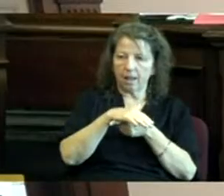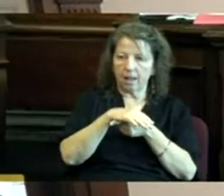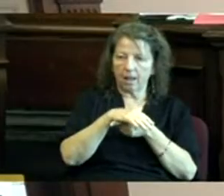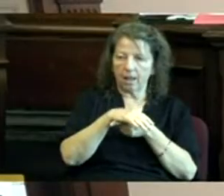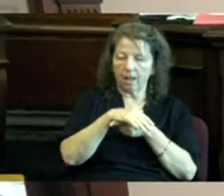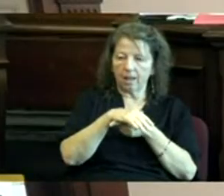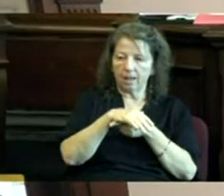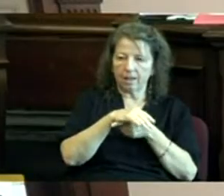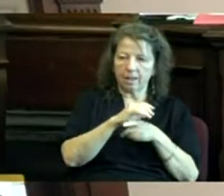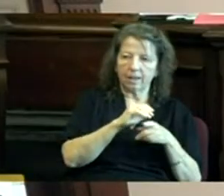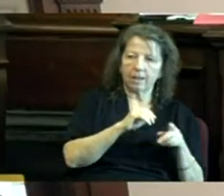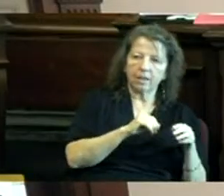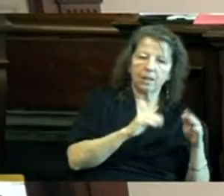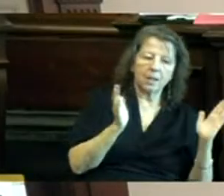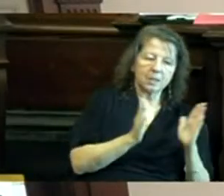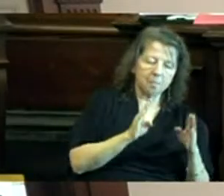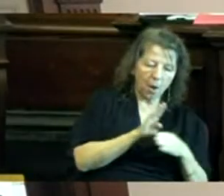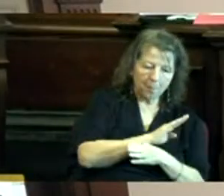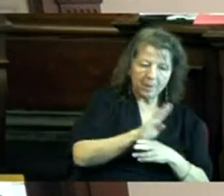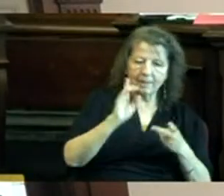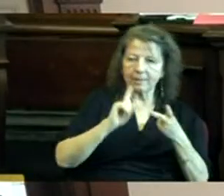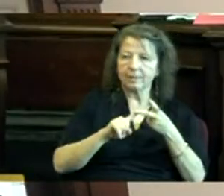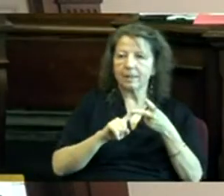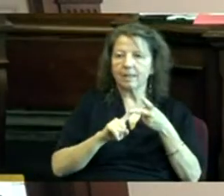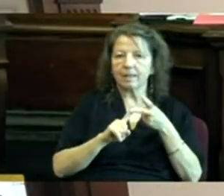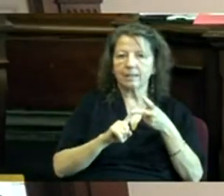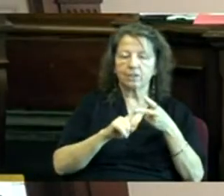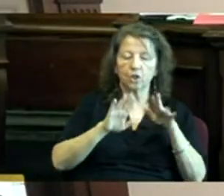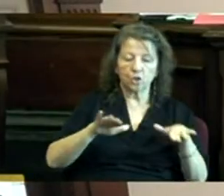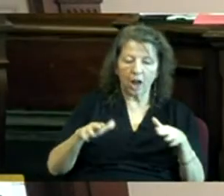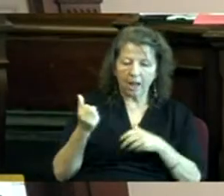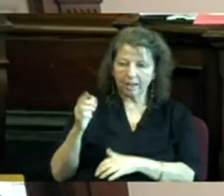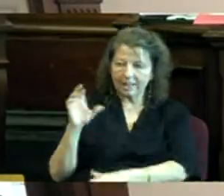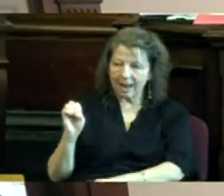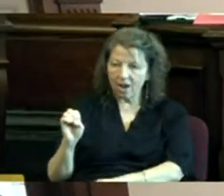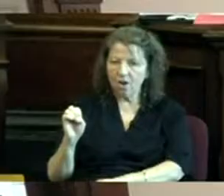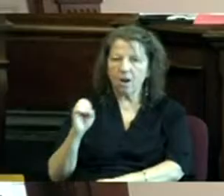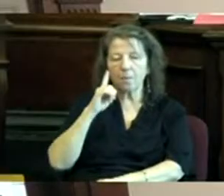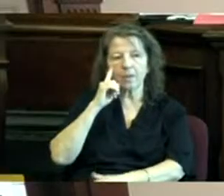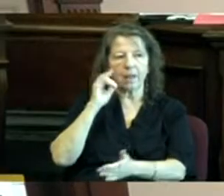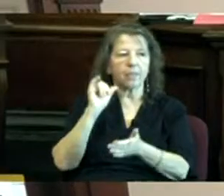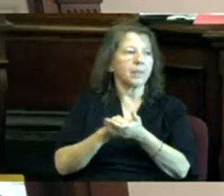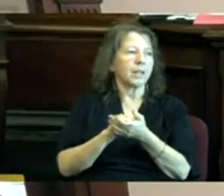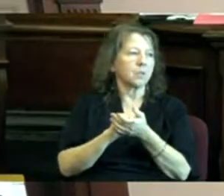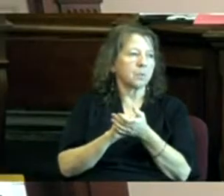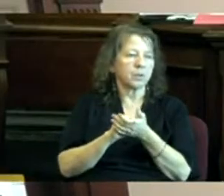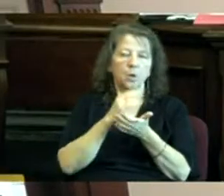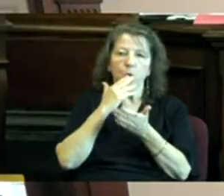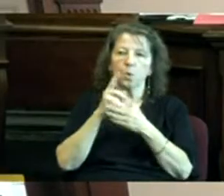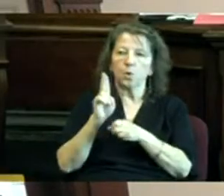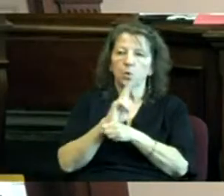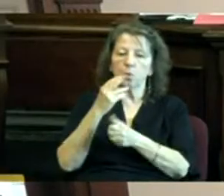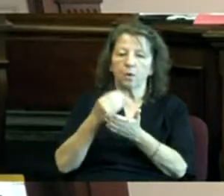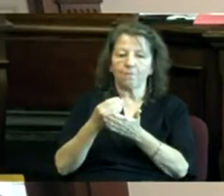providers, which sits at the intersection of, you know, black female head of households, small